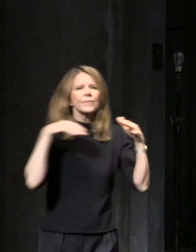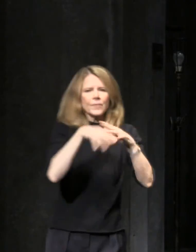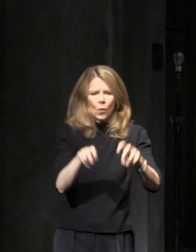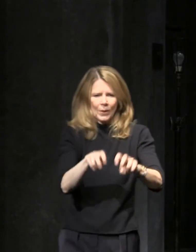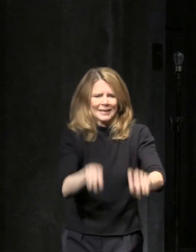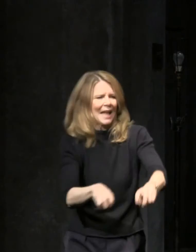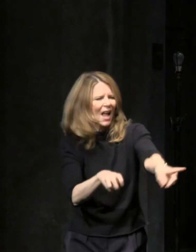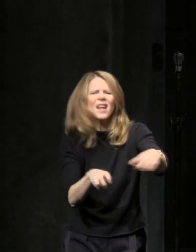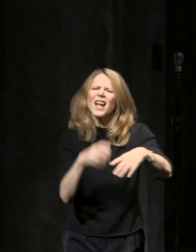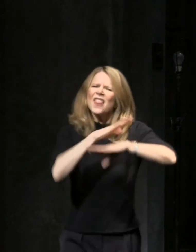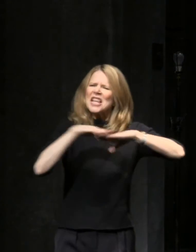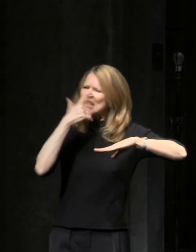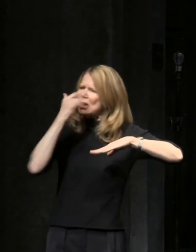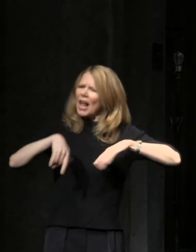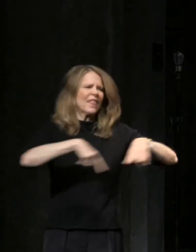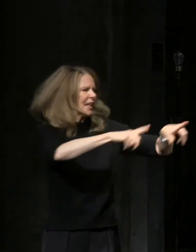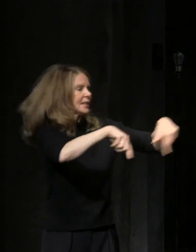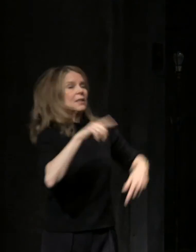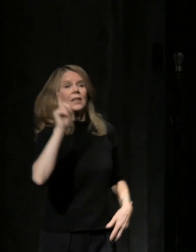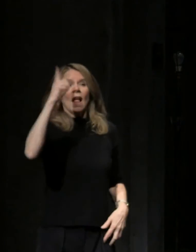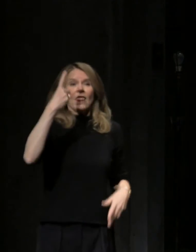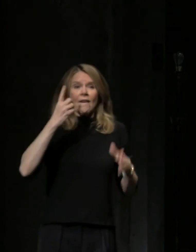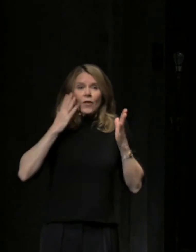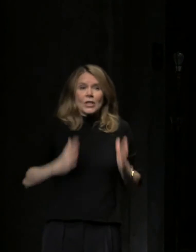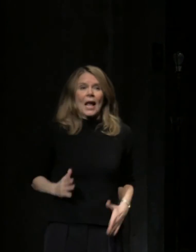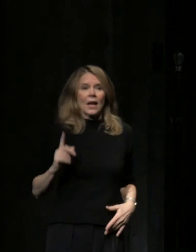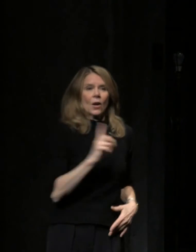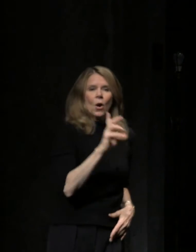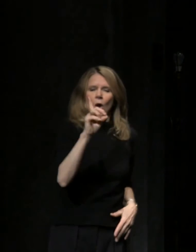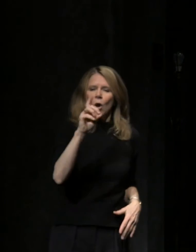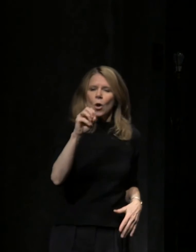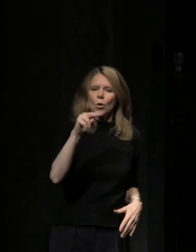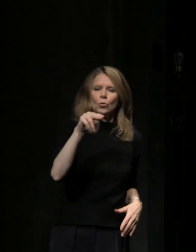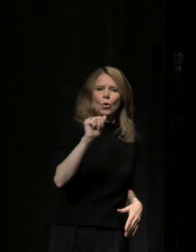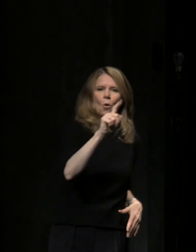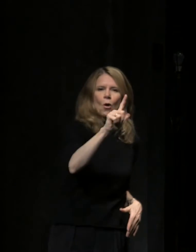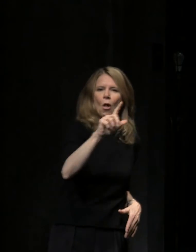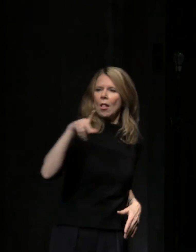was very much like this. The first athlete to come out was Domhnall Page. Domhnall, born